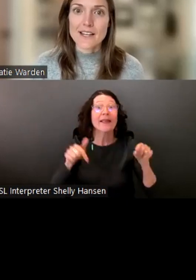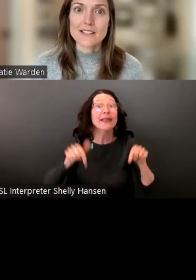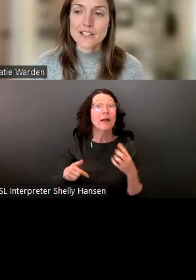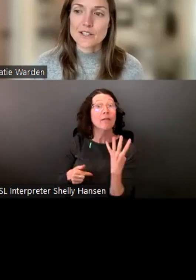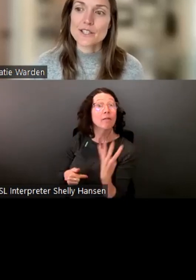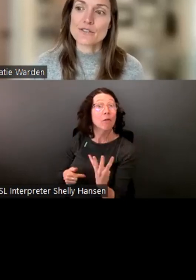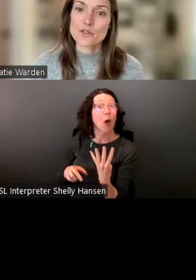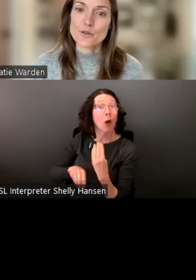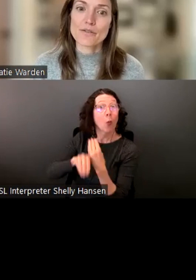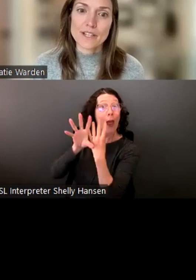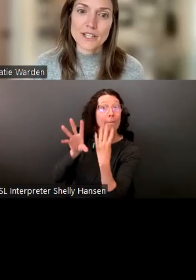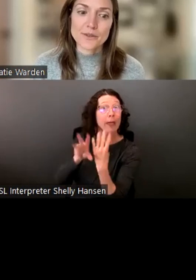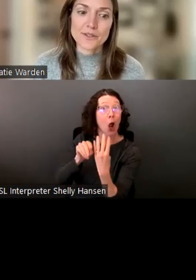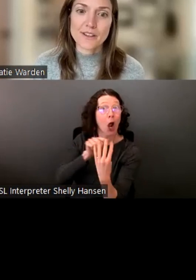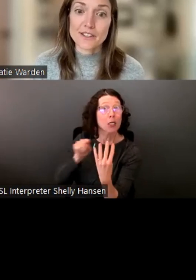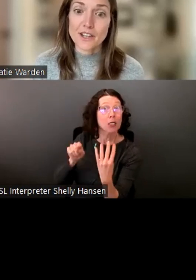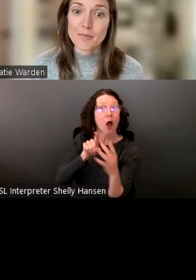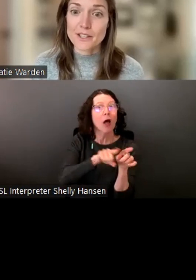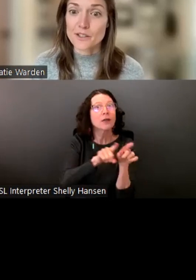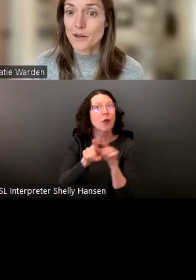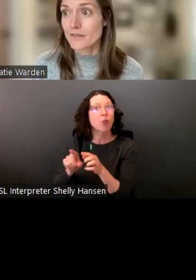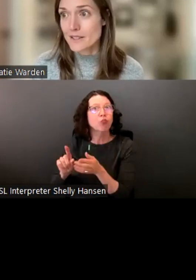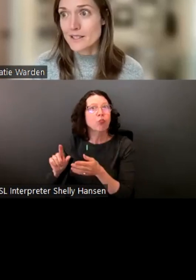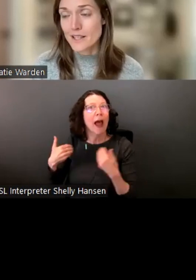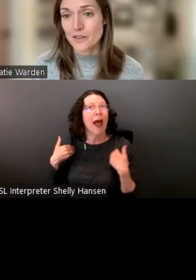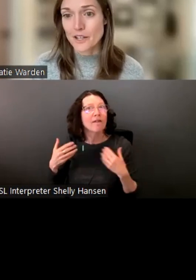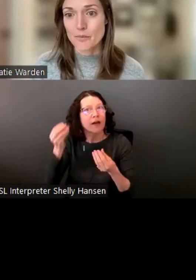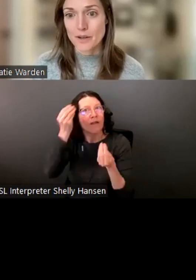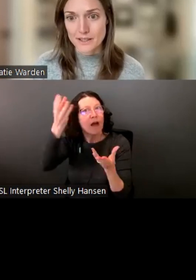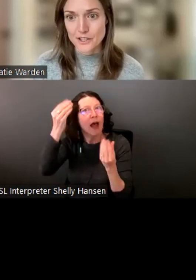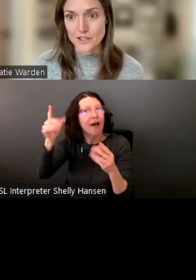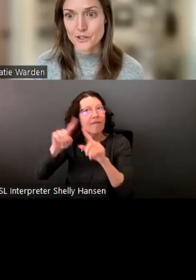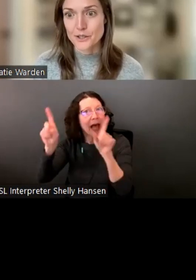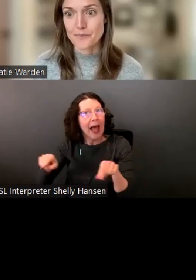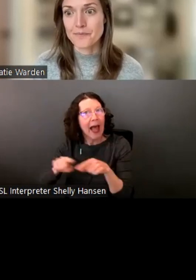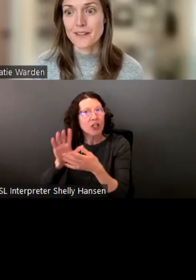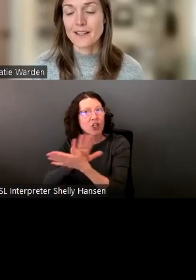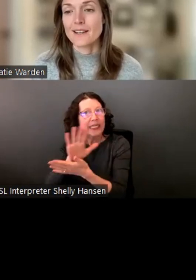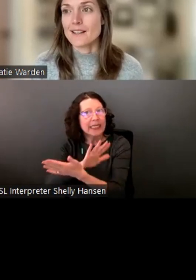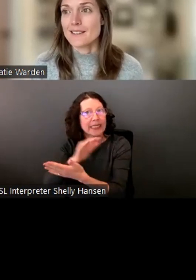and a series of short videos on topics relevant to healthcare practitioners.